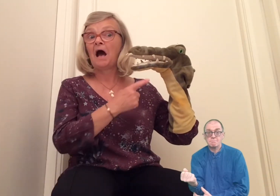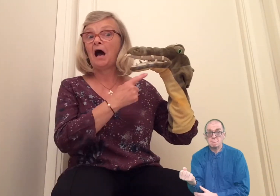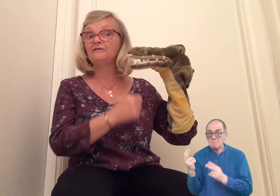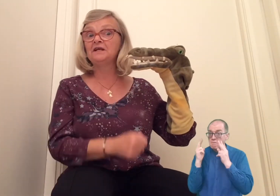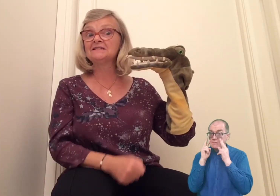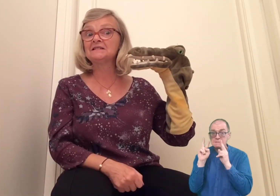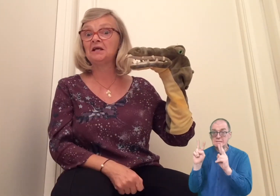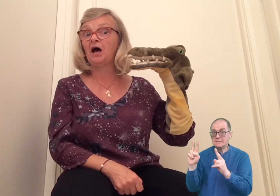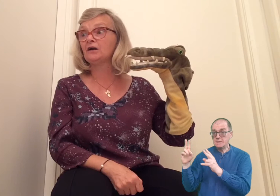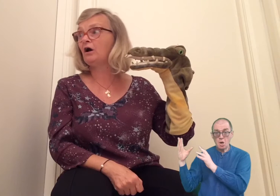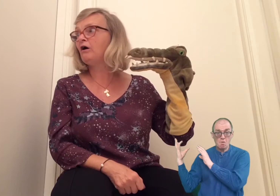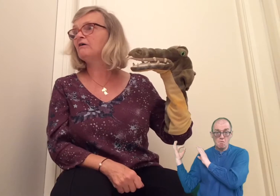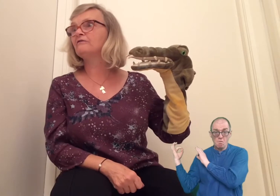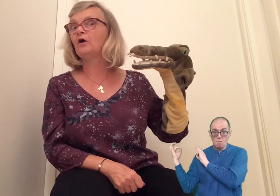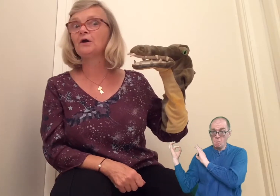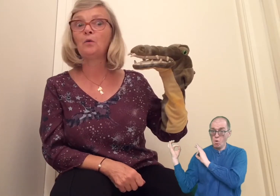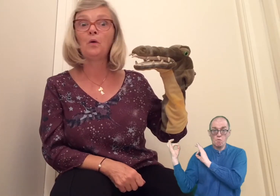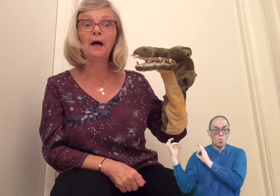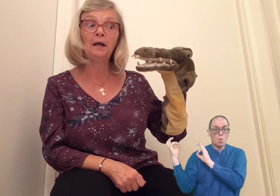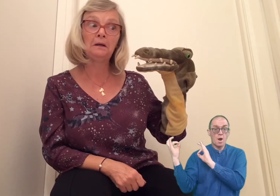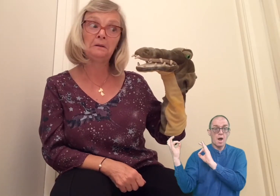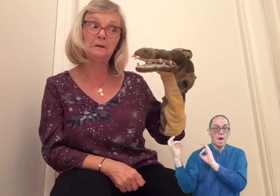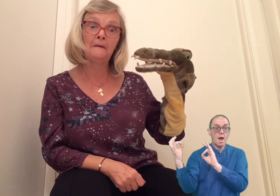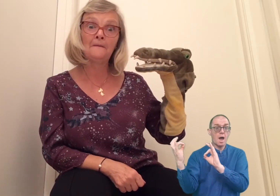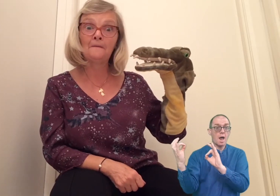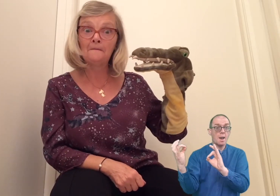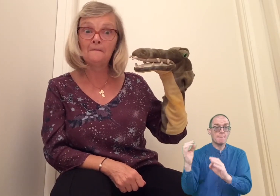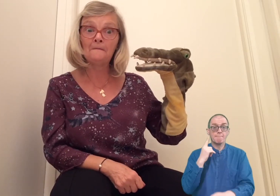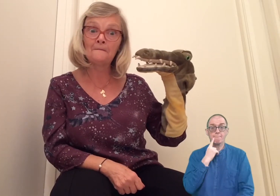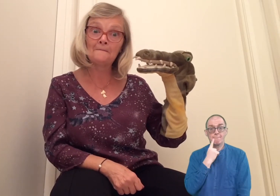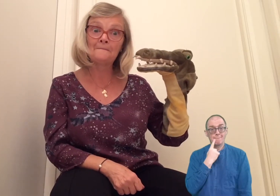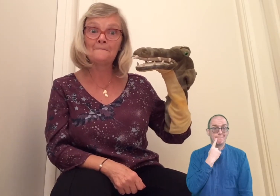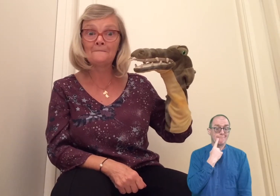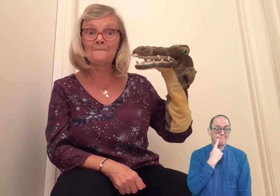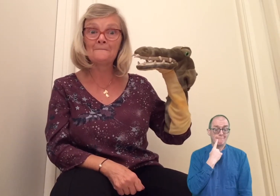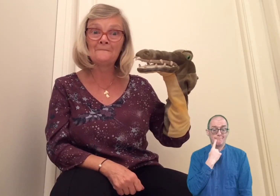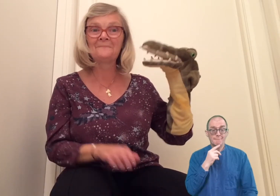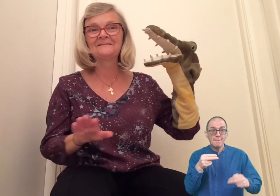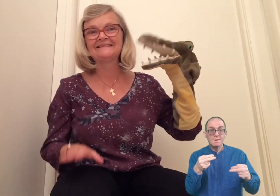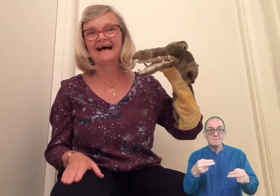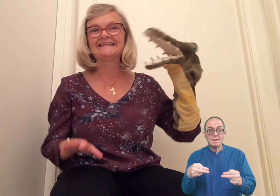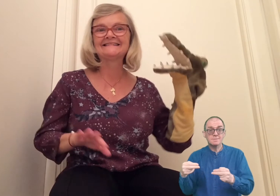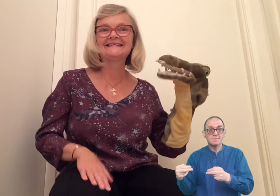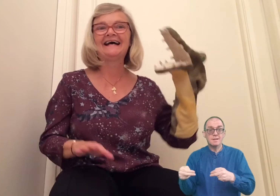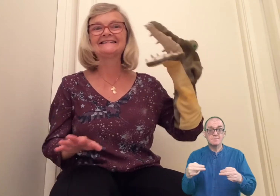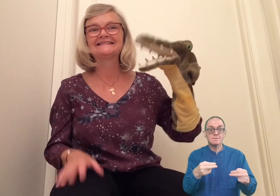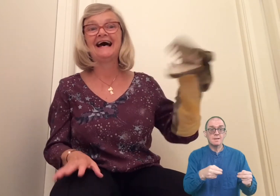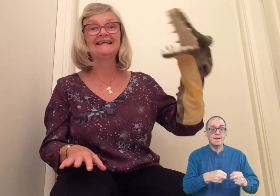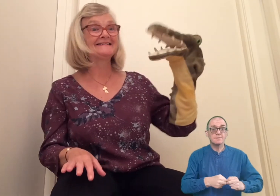Havenae seen her for a while… * Humming * Dance, dance, dance.